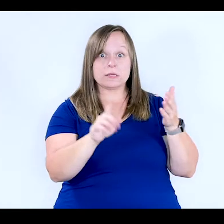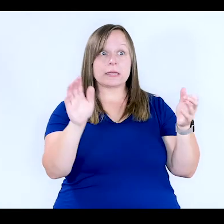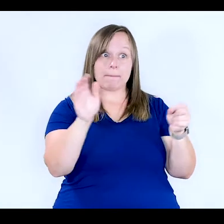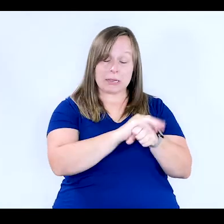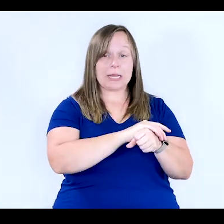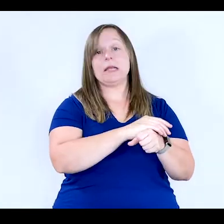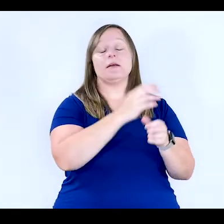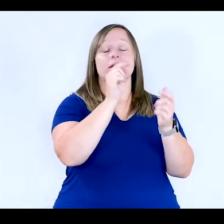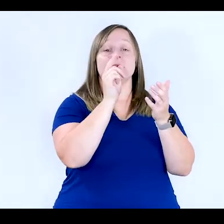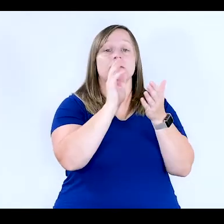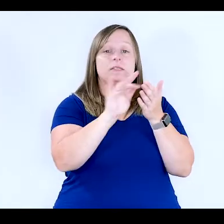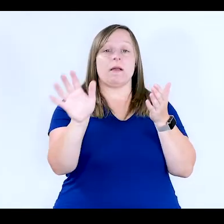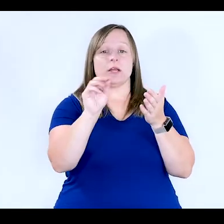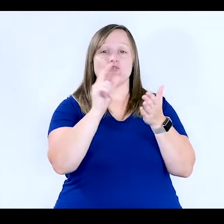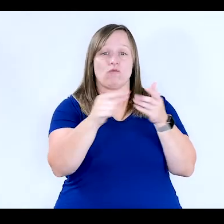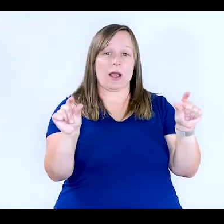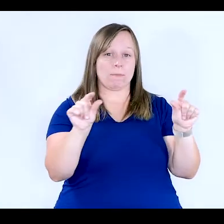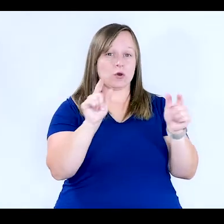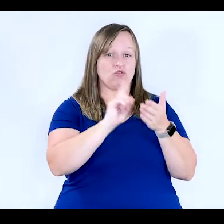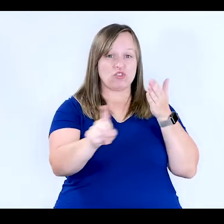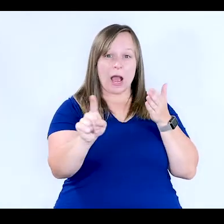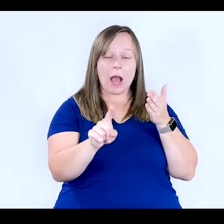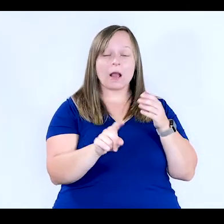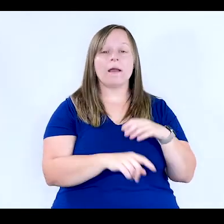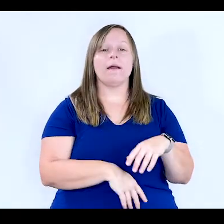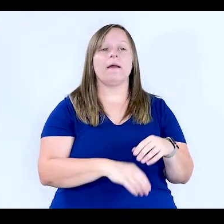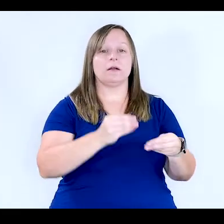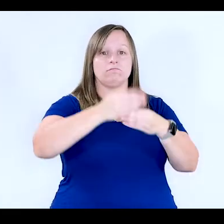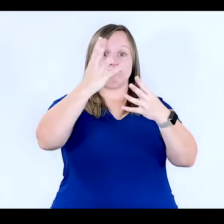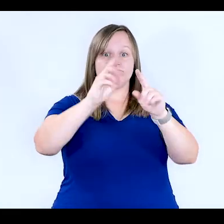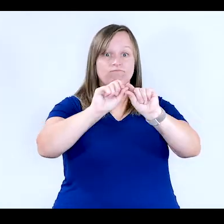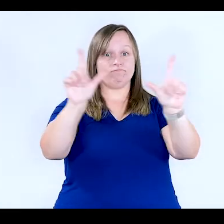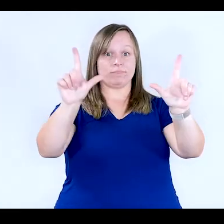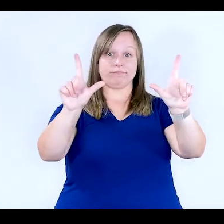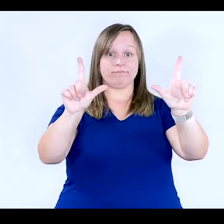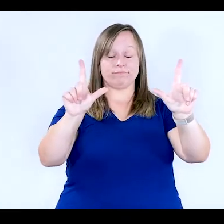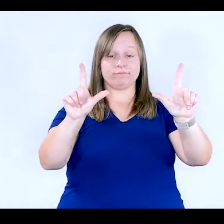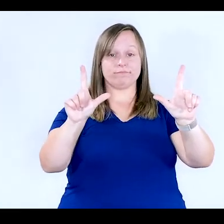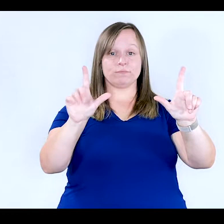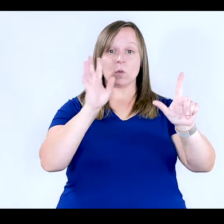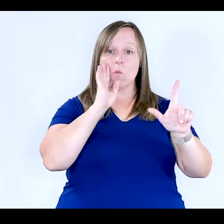complete spelling and grammar check on a piece of text a box will pop up and it